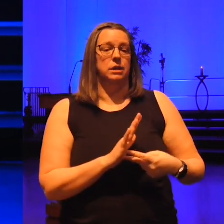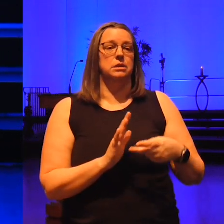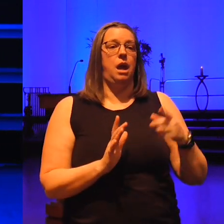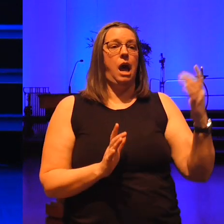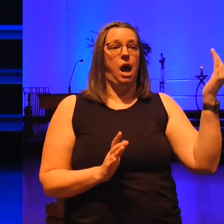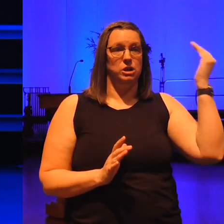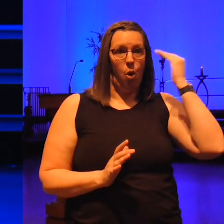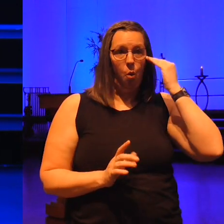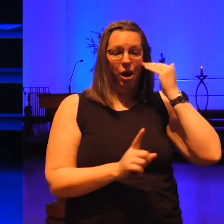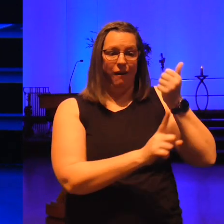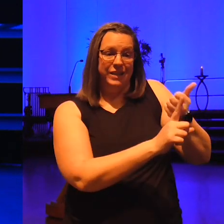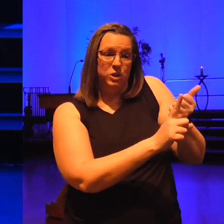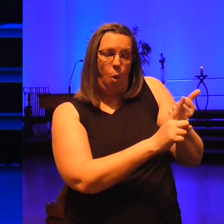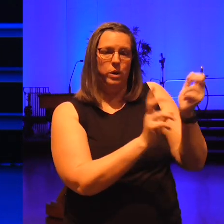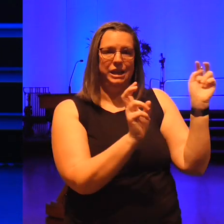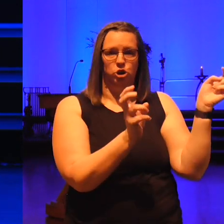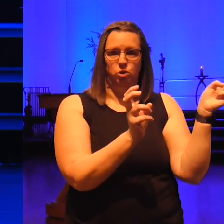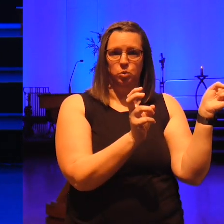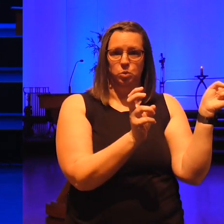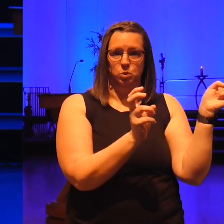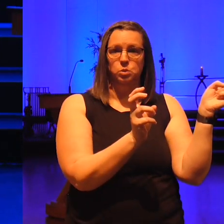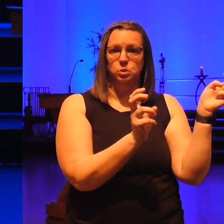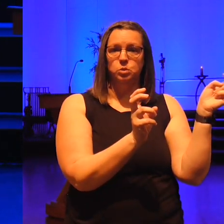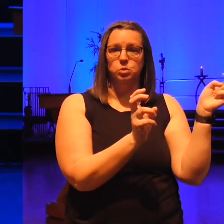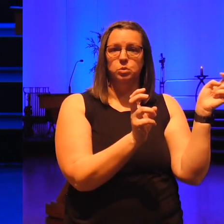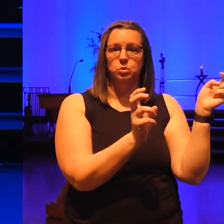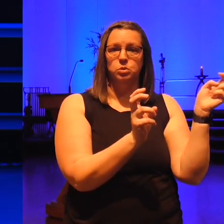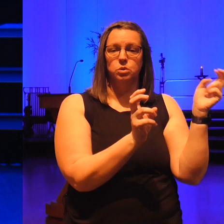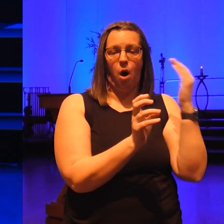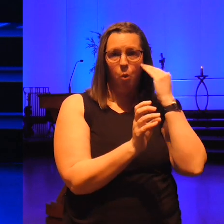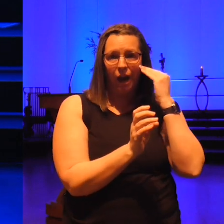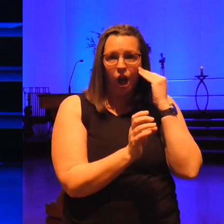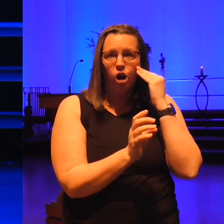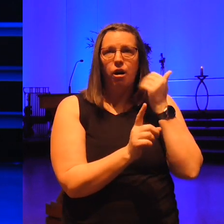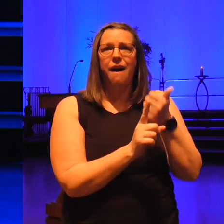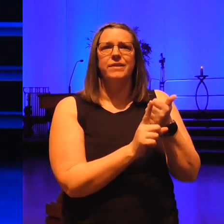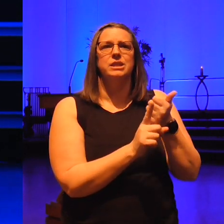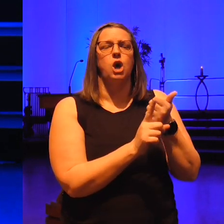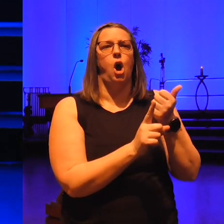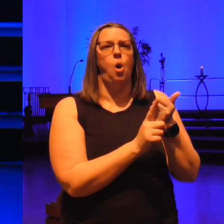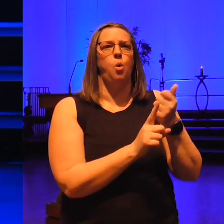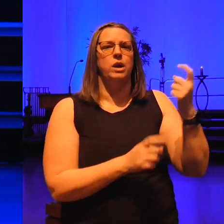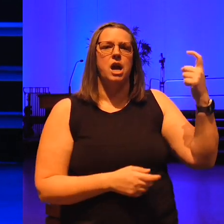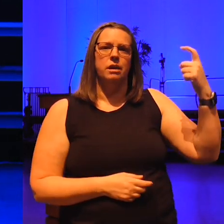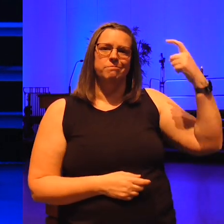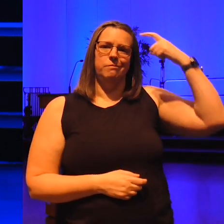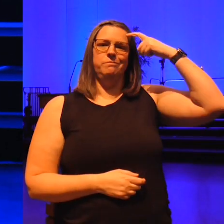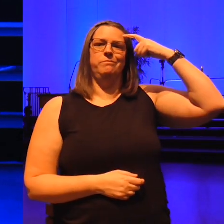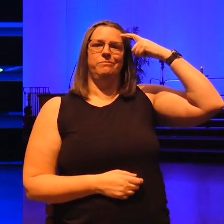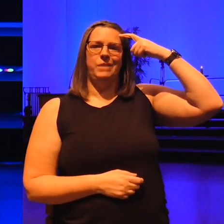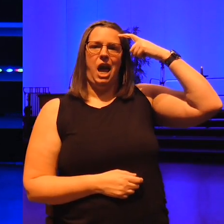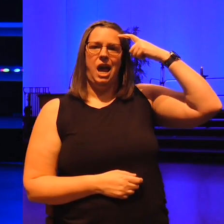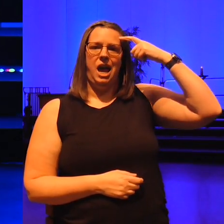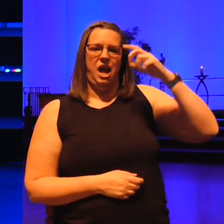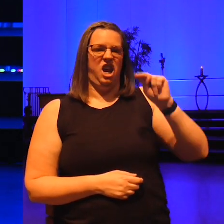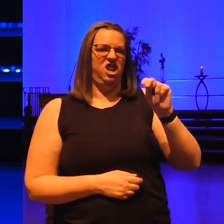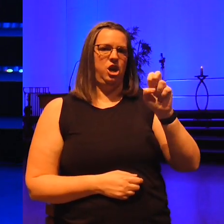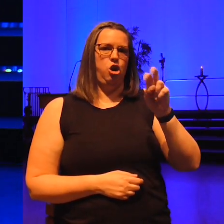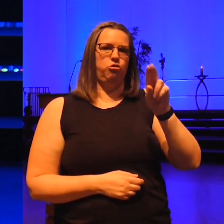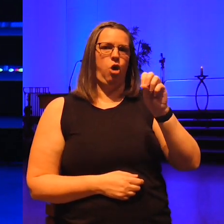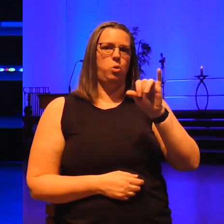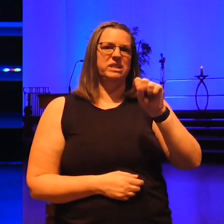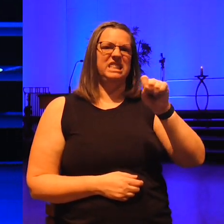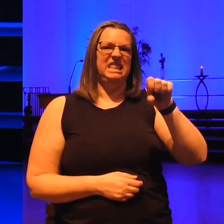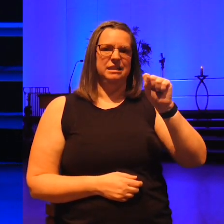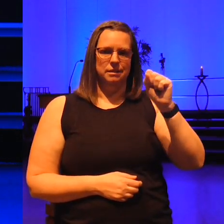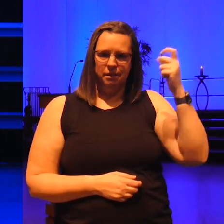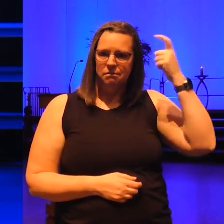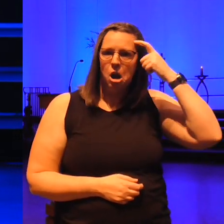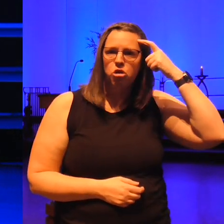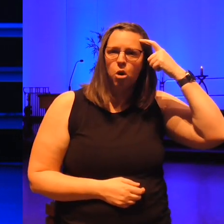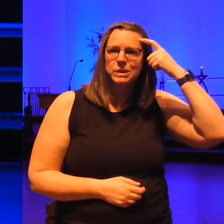issues he was aware of his own um Neurosis he was so aware of his own challenges that it made him a